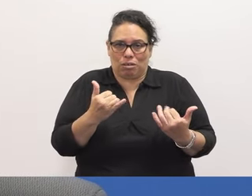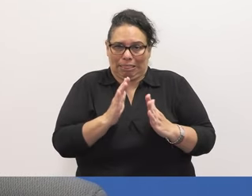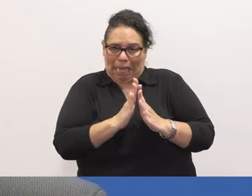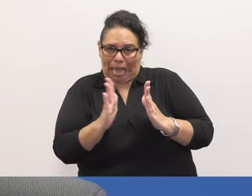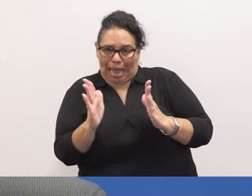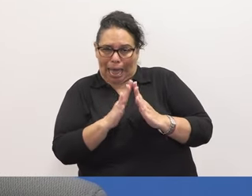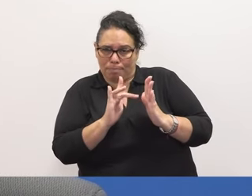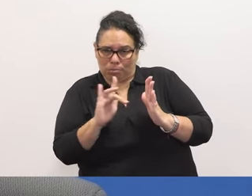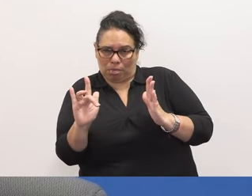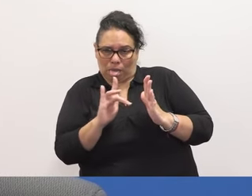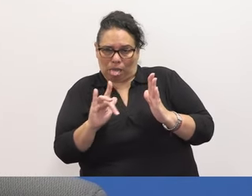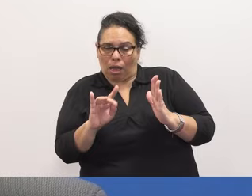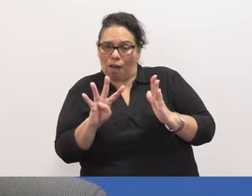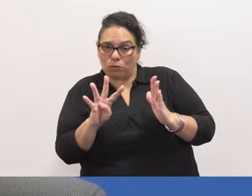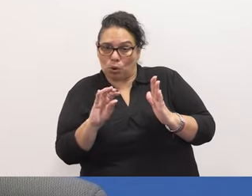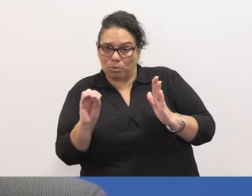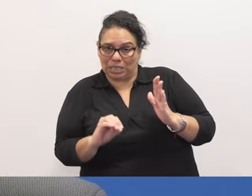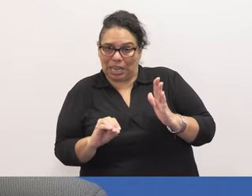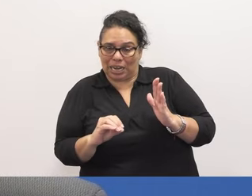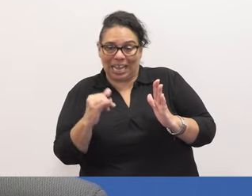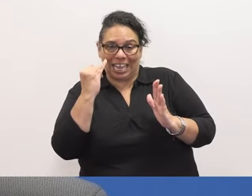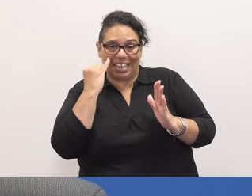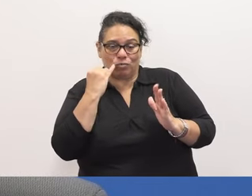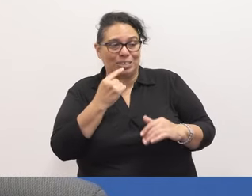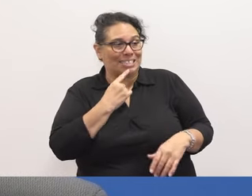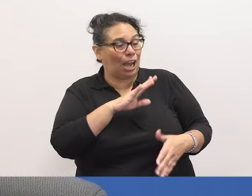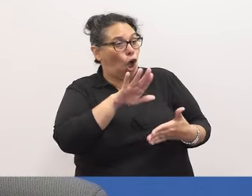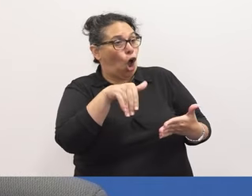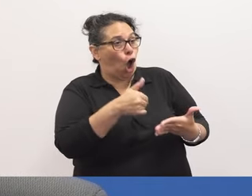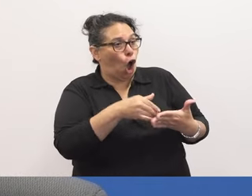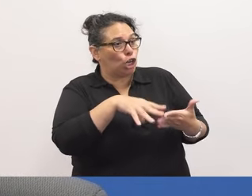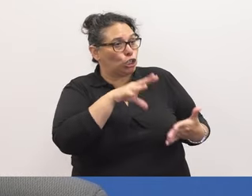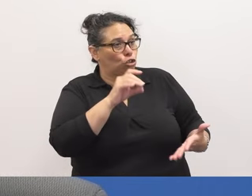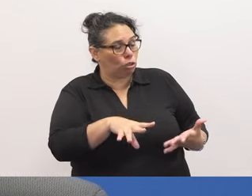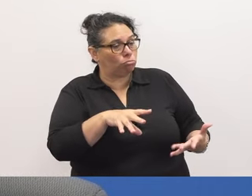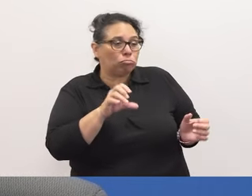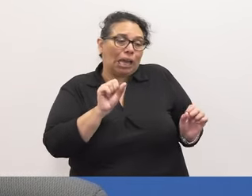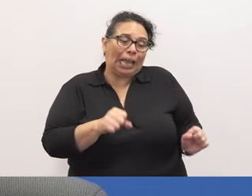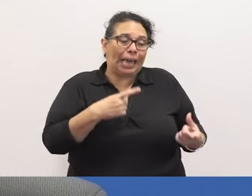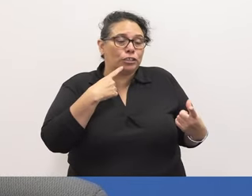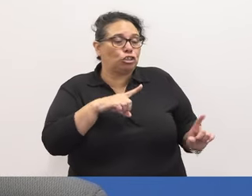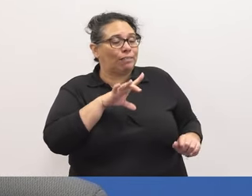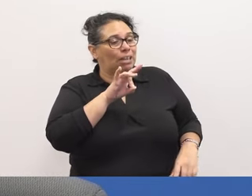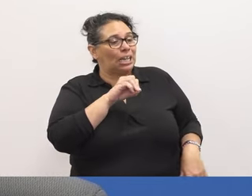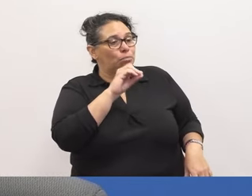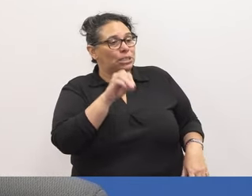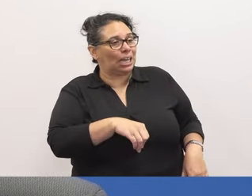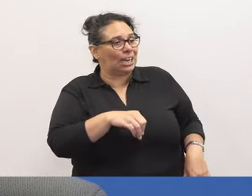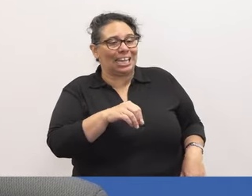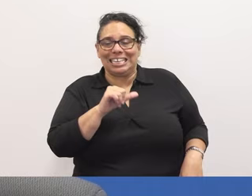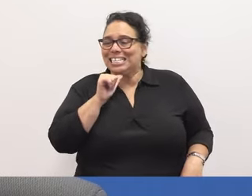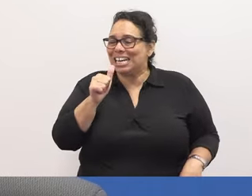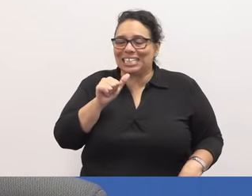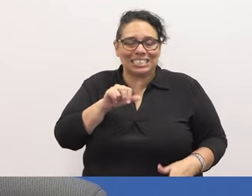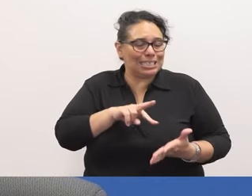So if we went with the all student one, we could achieve the 80%. But that doesn't necessarily mean that Black students